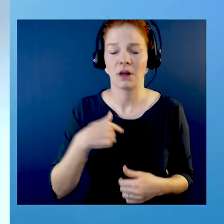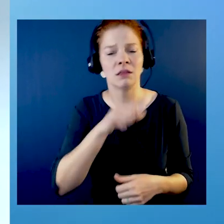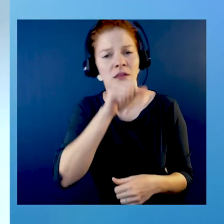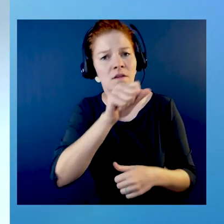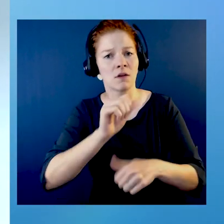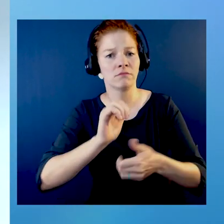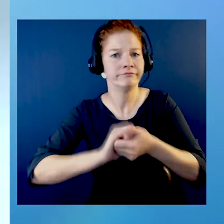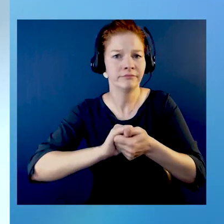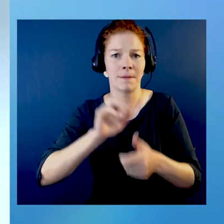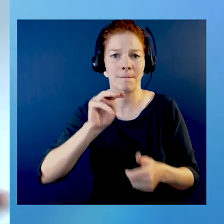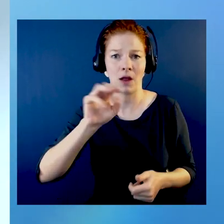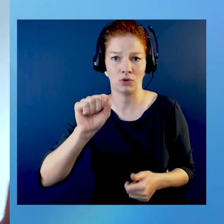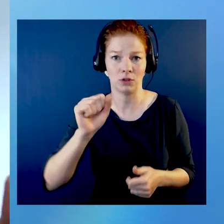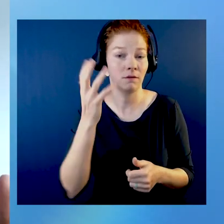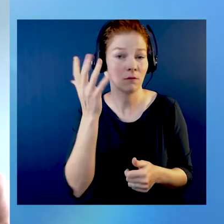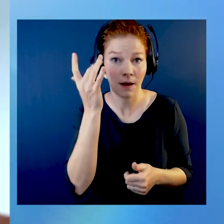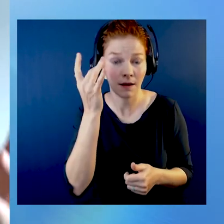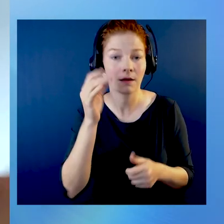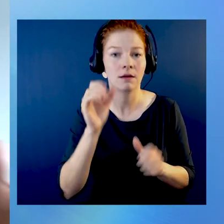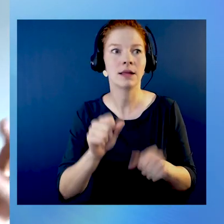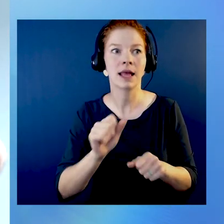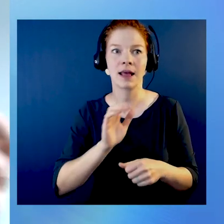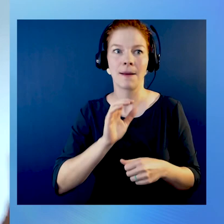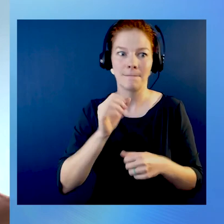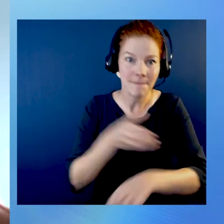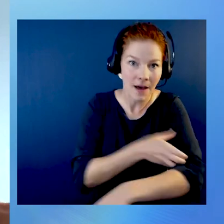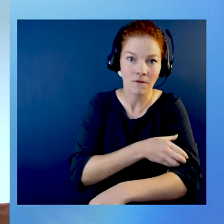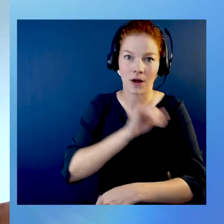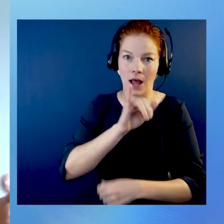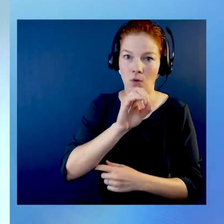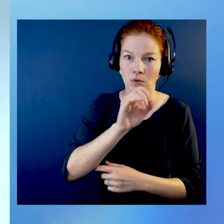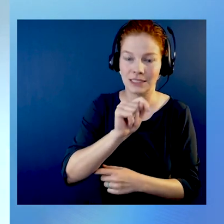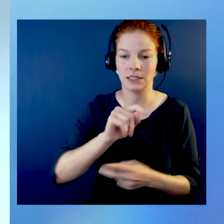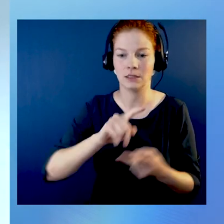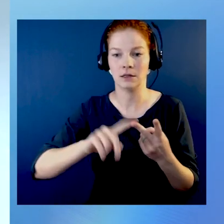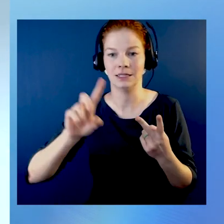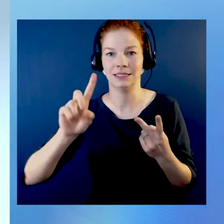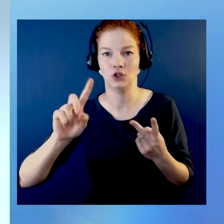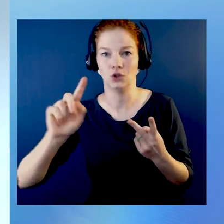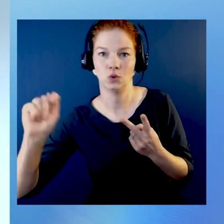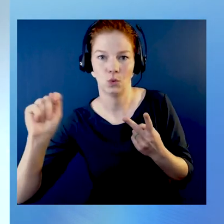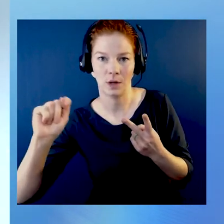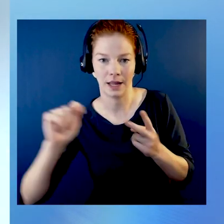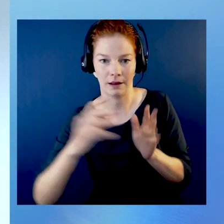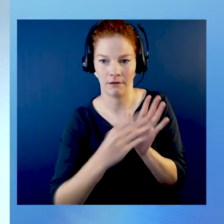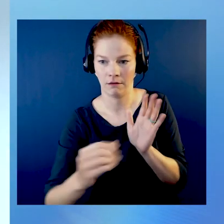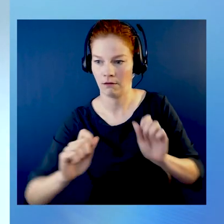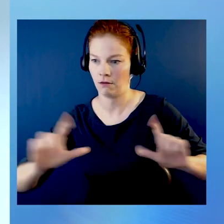the ability to pair a powerful IoT and Digital Twin infrastructure with the creative tool sets from